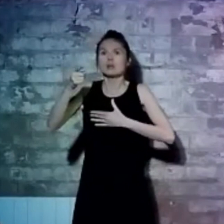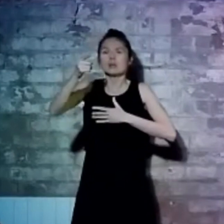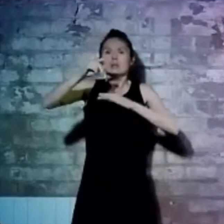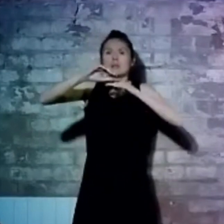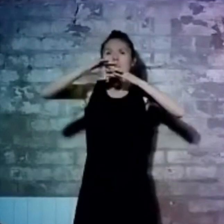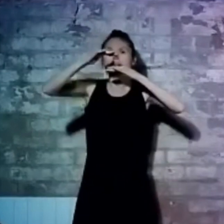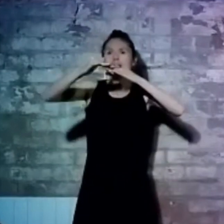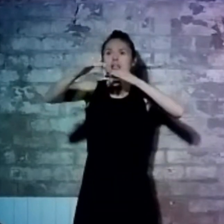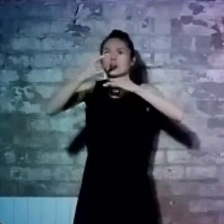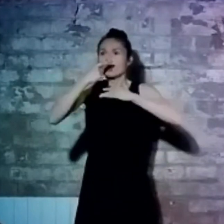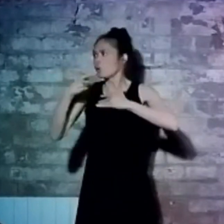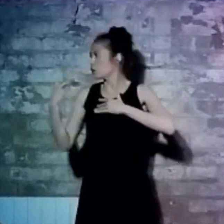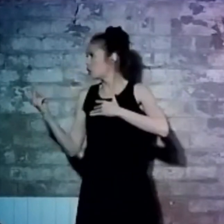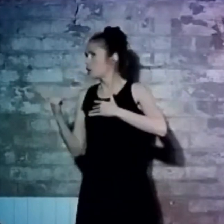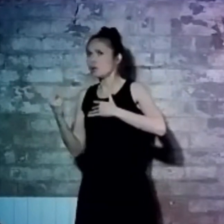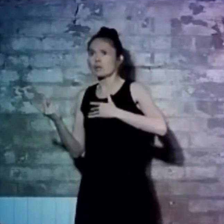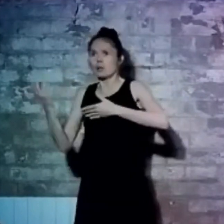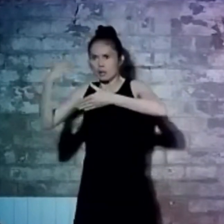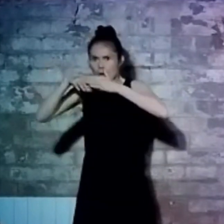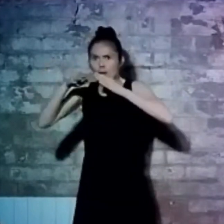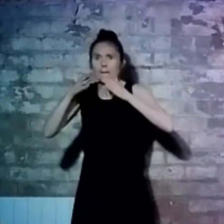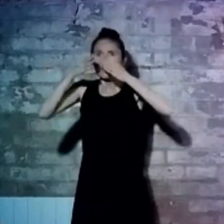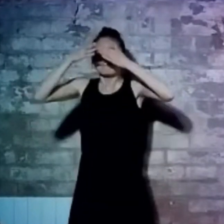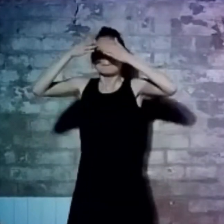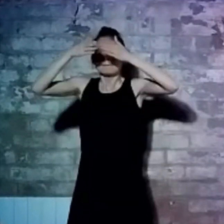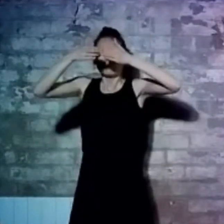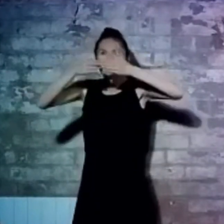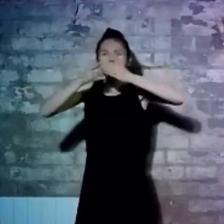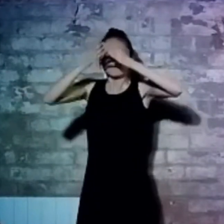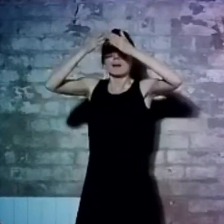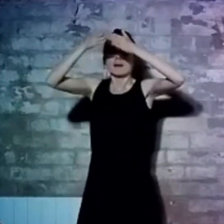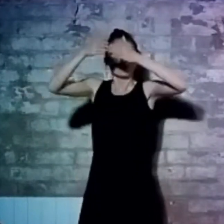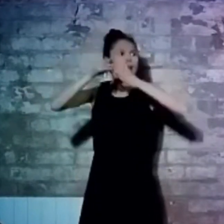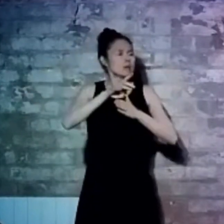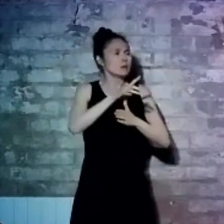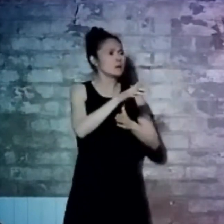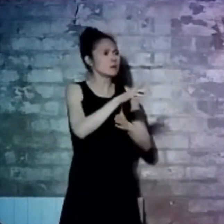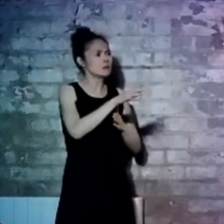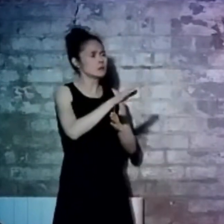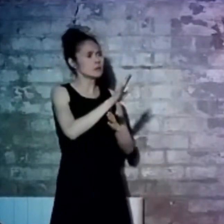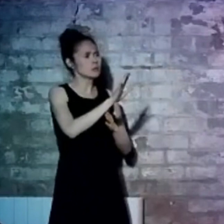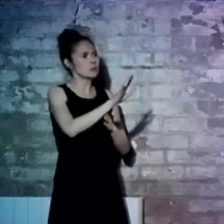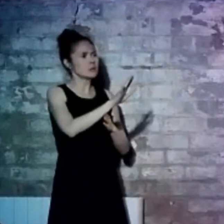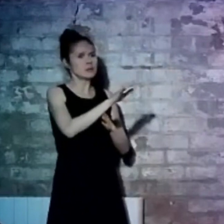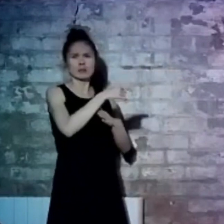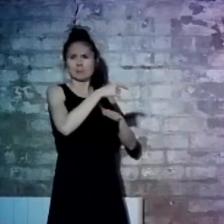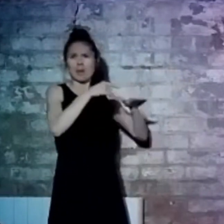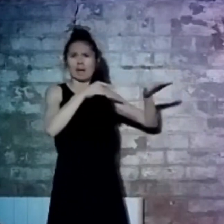Could we not abandon this fire for that water? Achilles; my family.